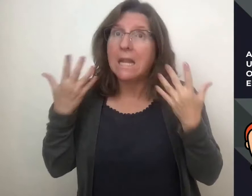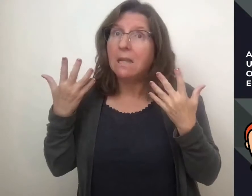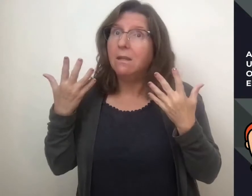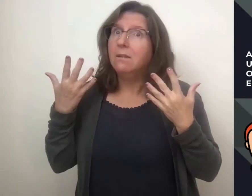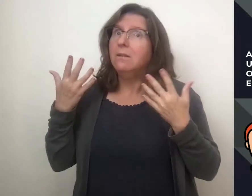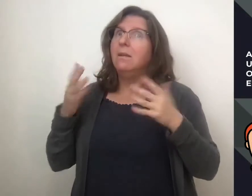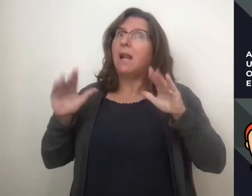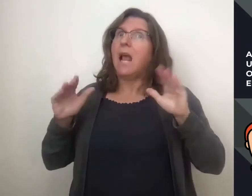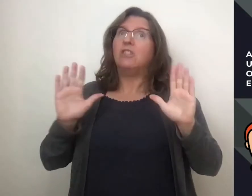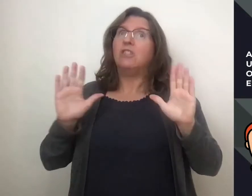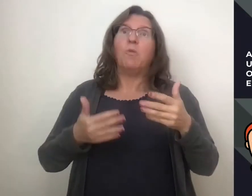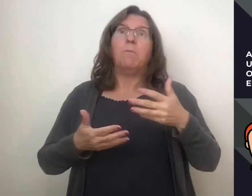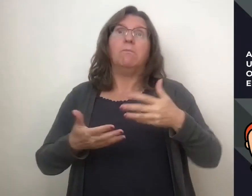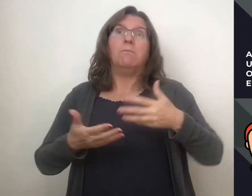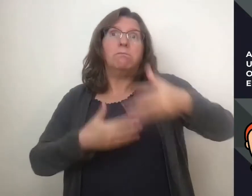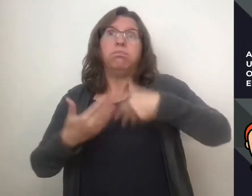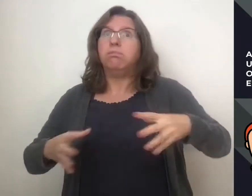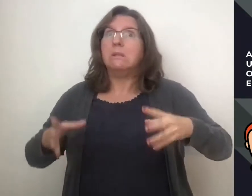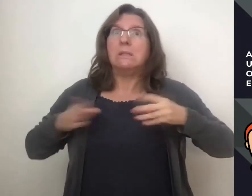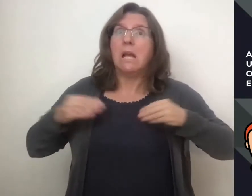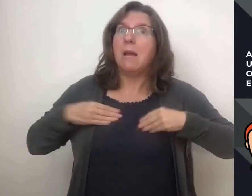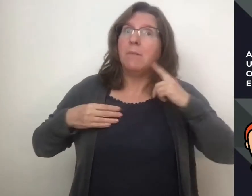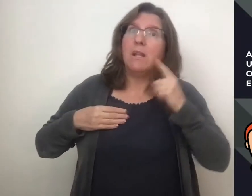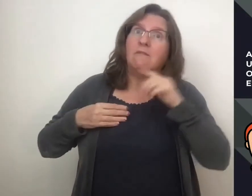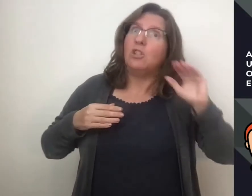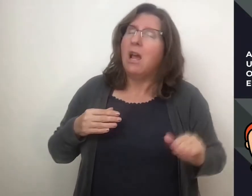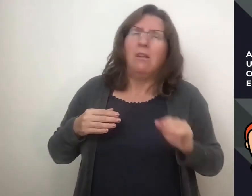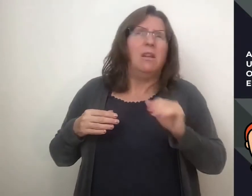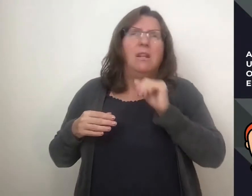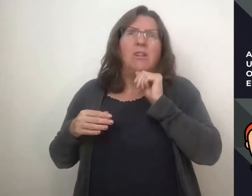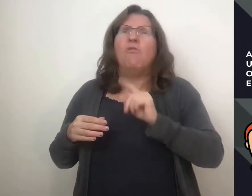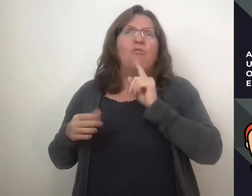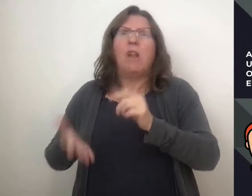It won’t matter how positive and inviting the classroom environment is toward the deaf child.